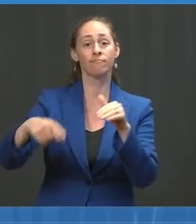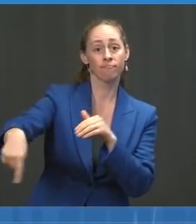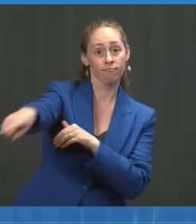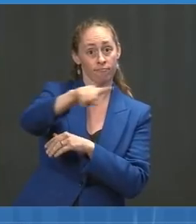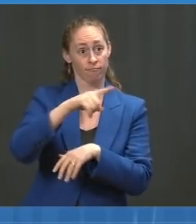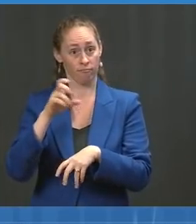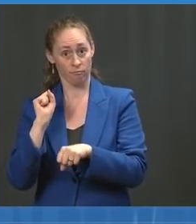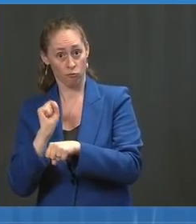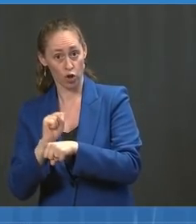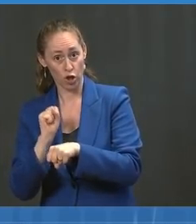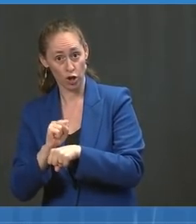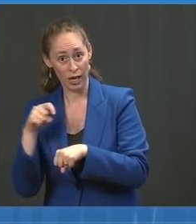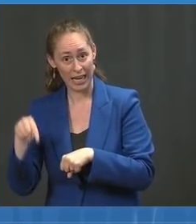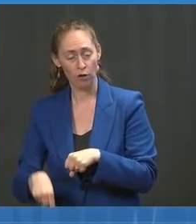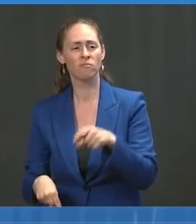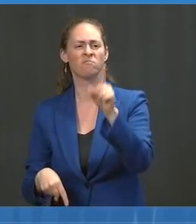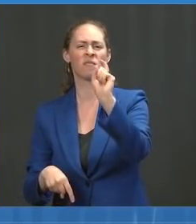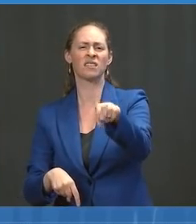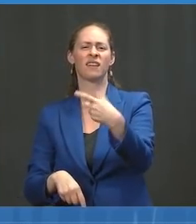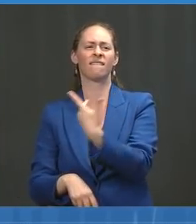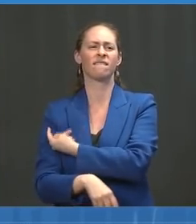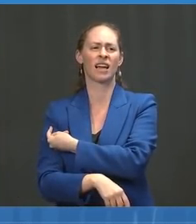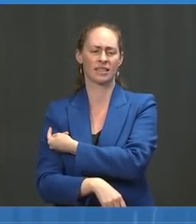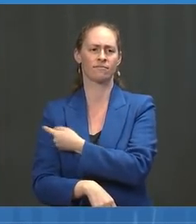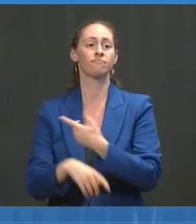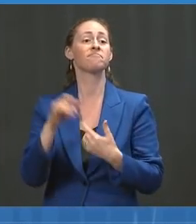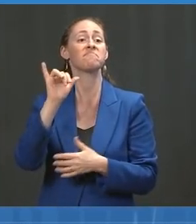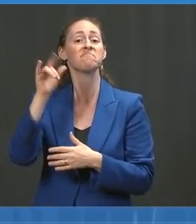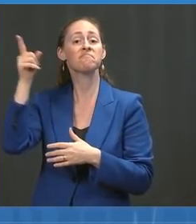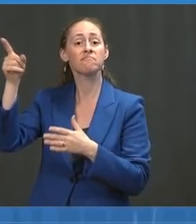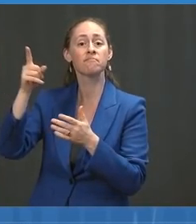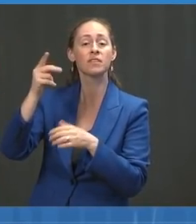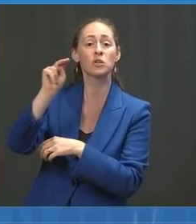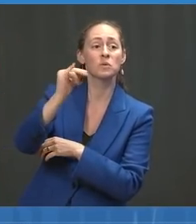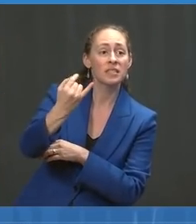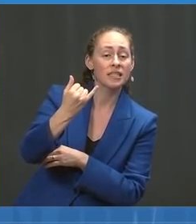New Jersey and New York City have stepped up to cover teachers and school staff.